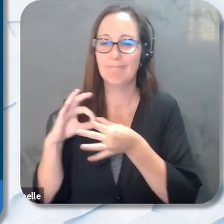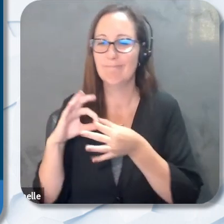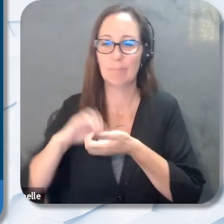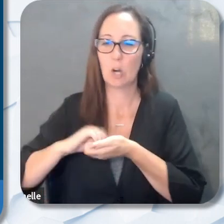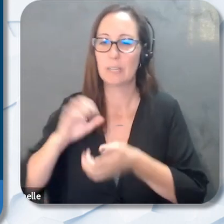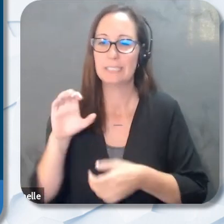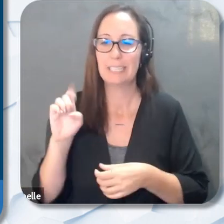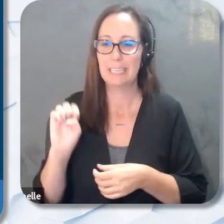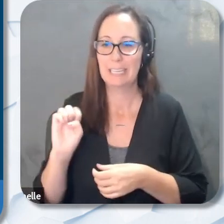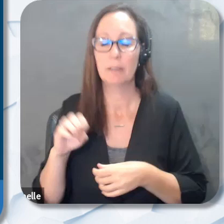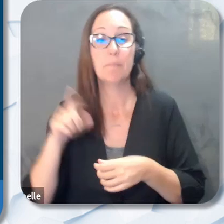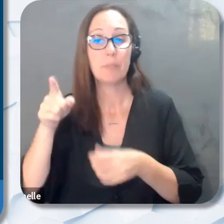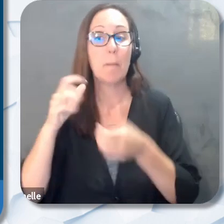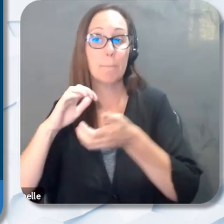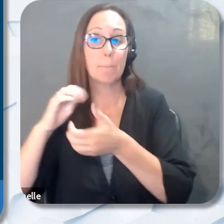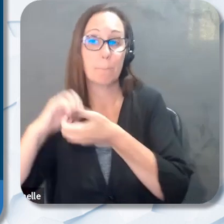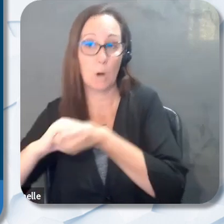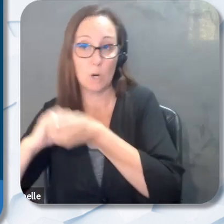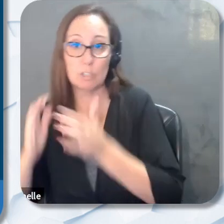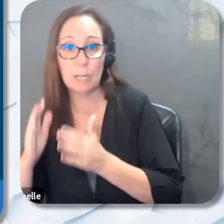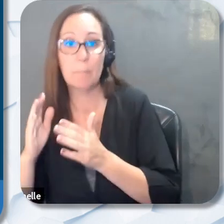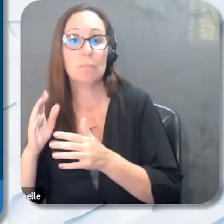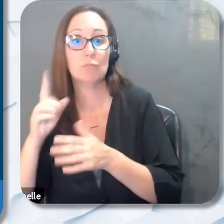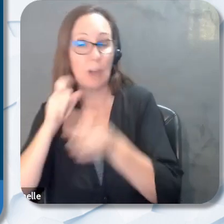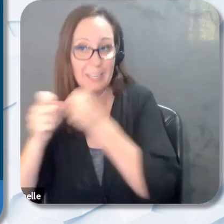And the partnerships communication and strategy constellation was will work